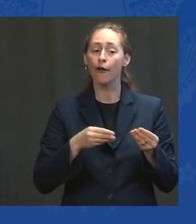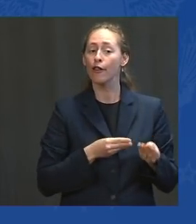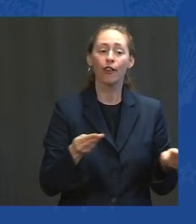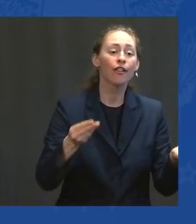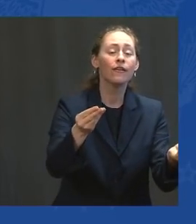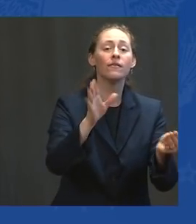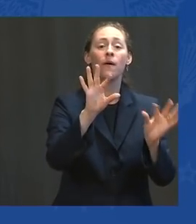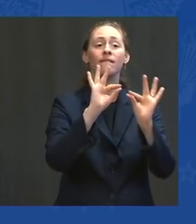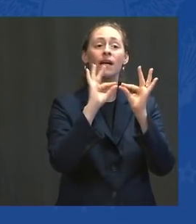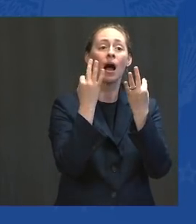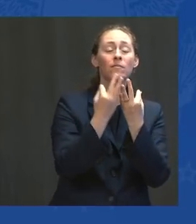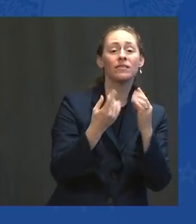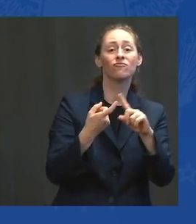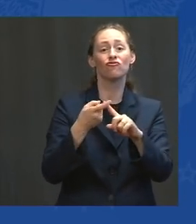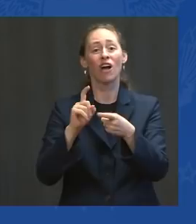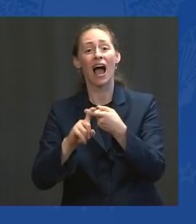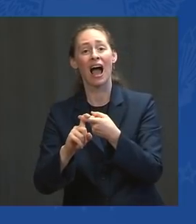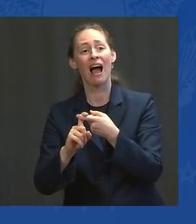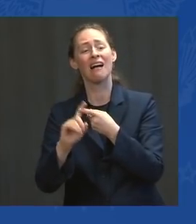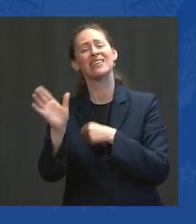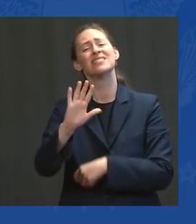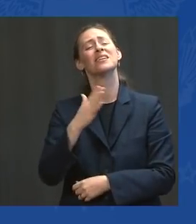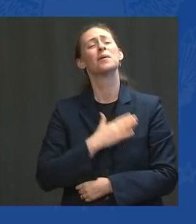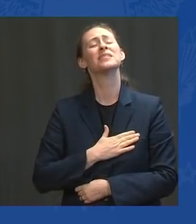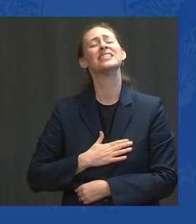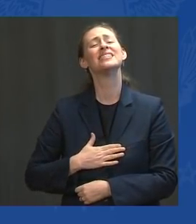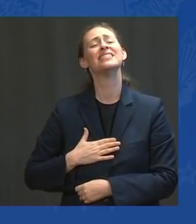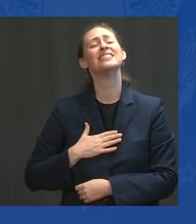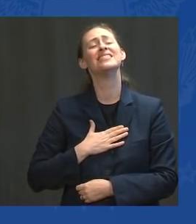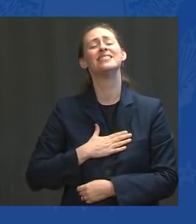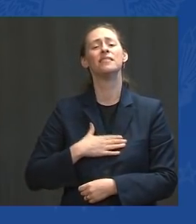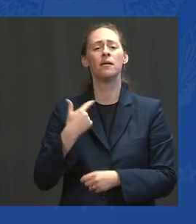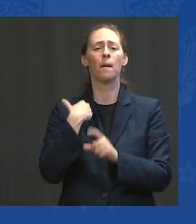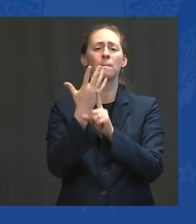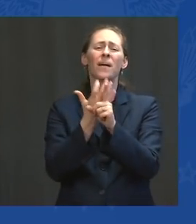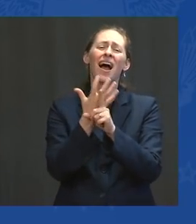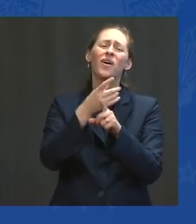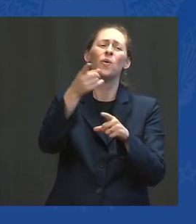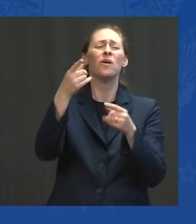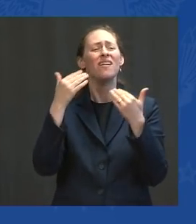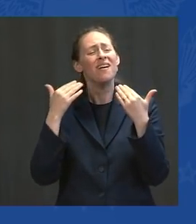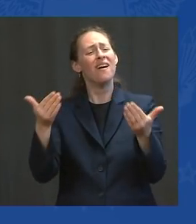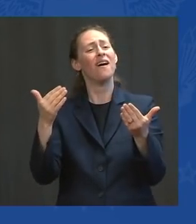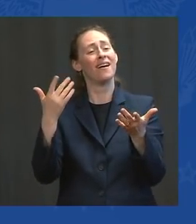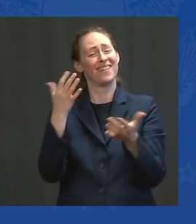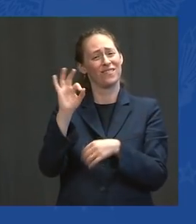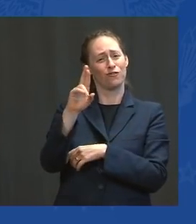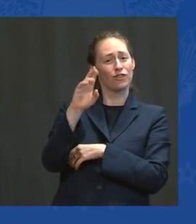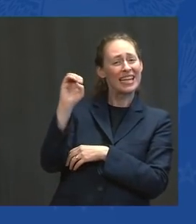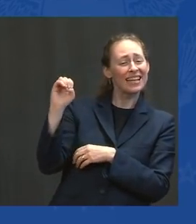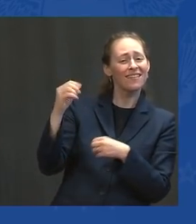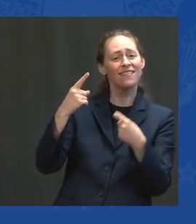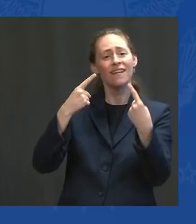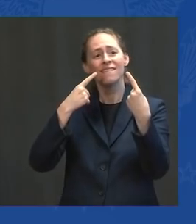So, please get vaccinated now. It works. It's free. And it's never been easier,